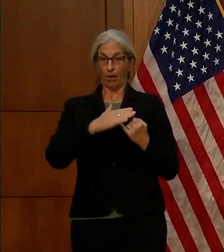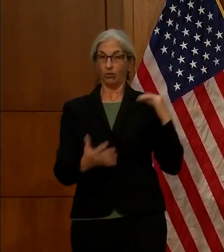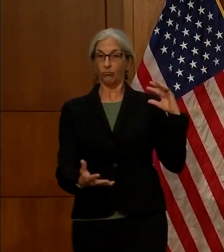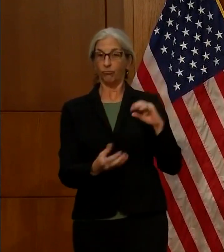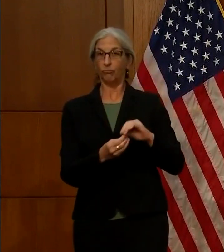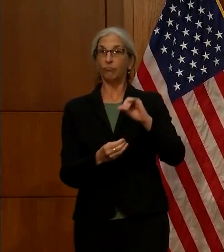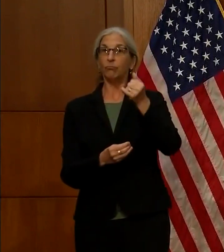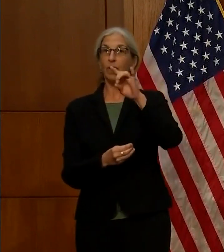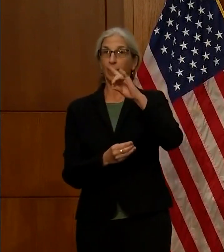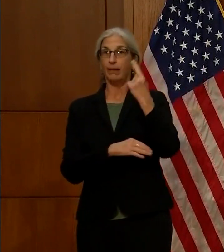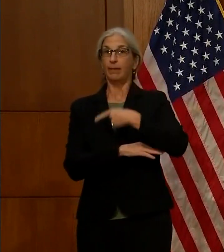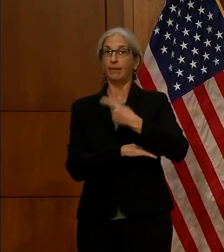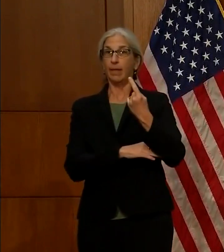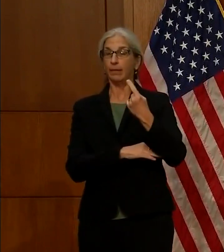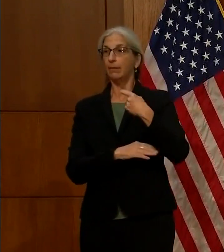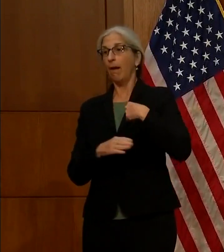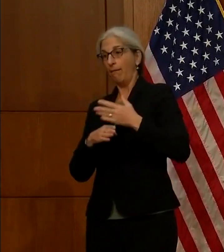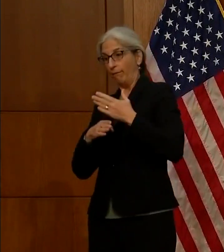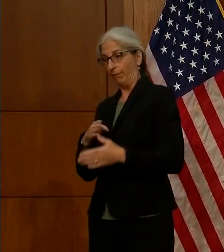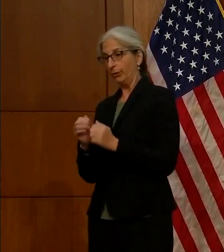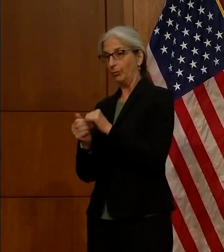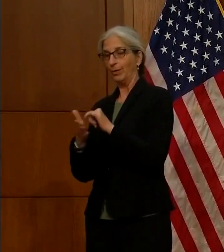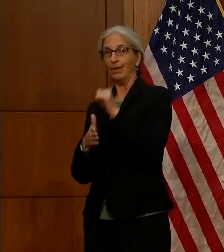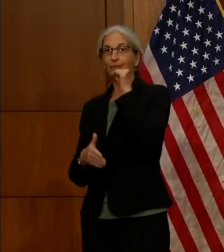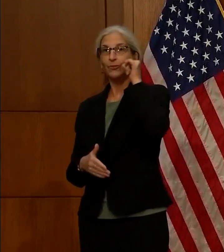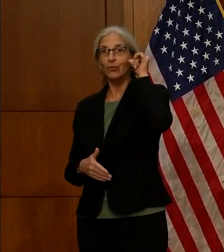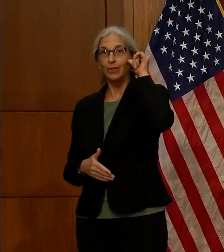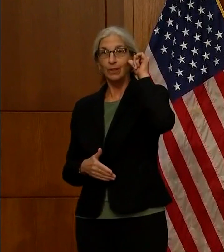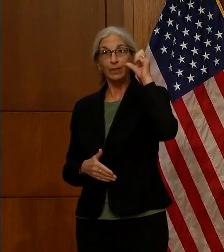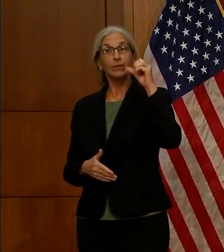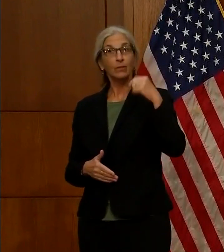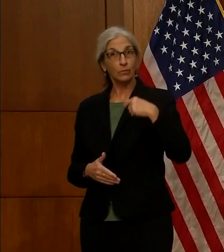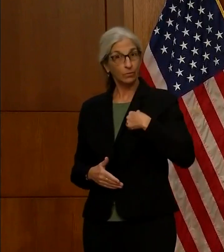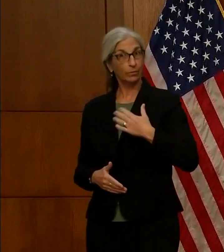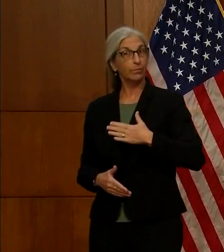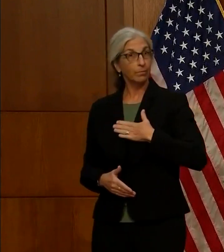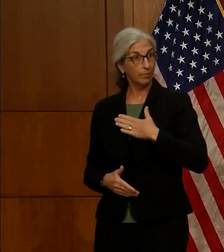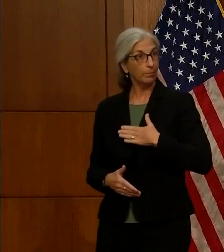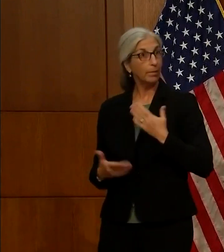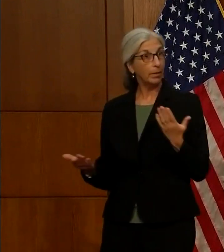US I WAS IN ISOLATION FOR A TOTAL OFEIGHTEEN DAYS THE LAST